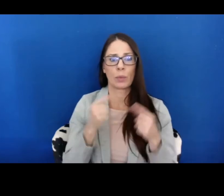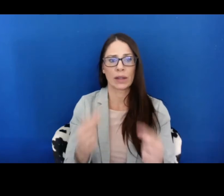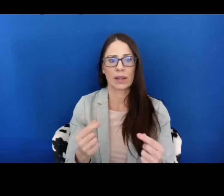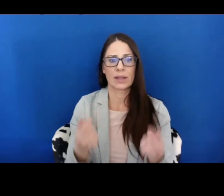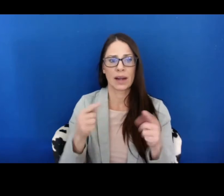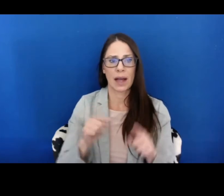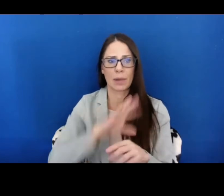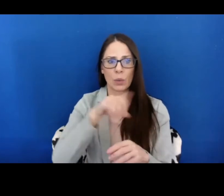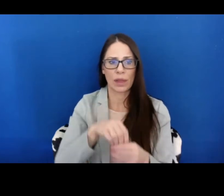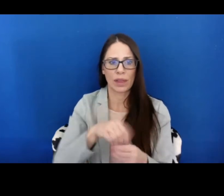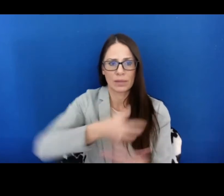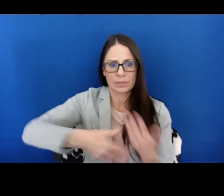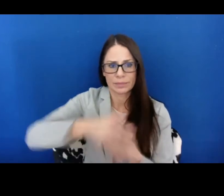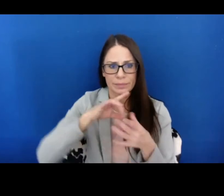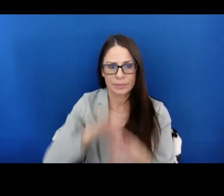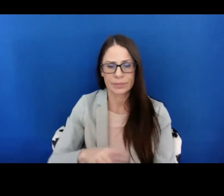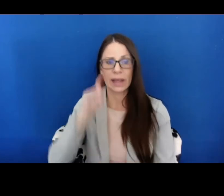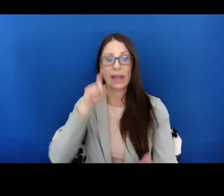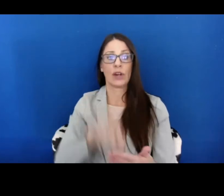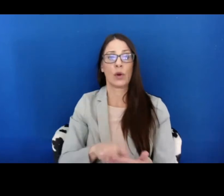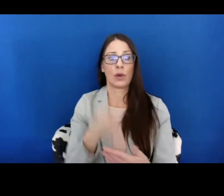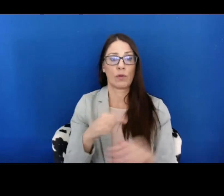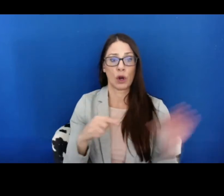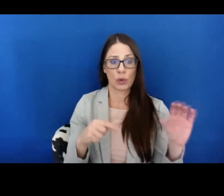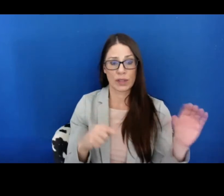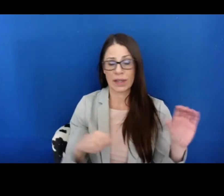15:17:53 relationships. He noted that for Christina and Bianca communication was available